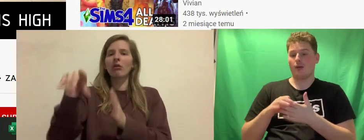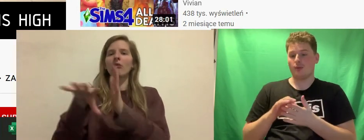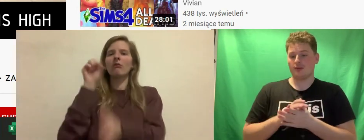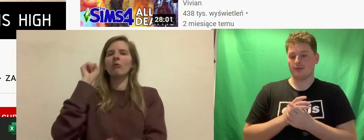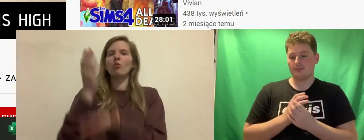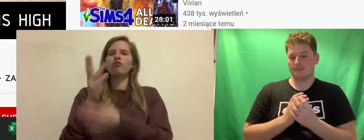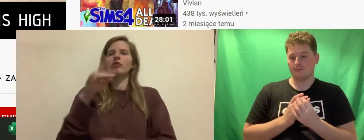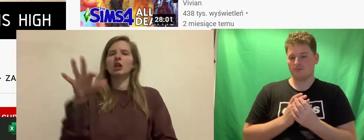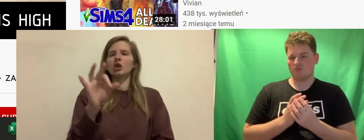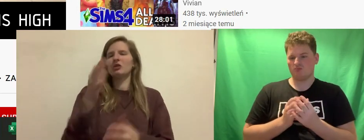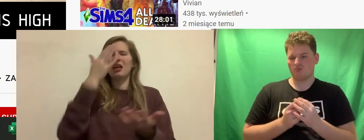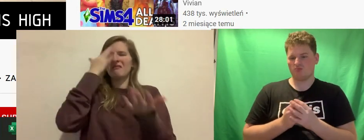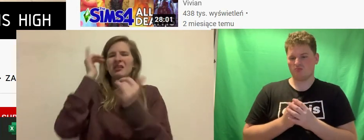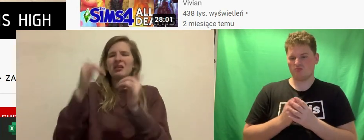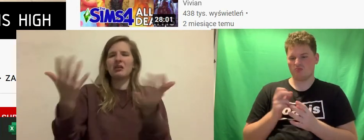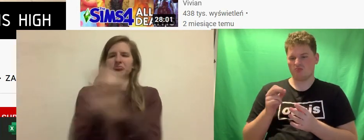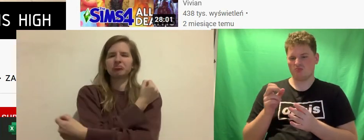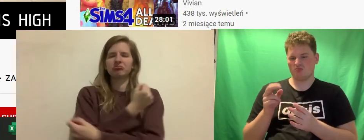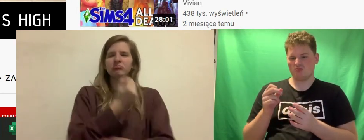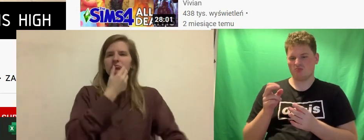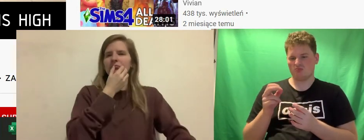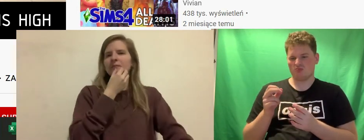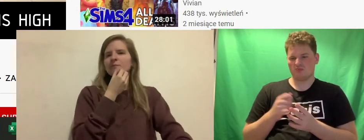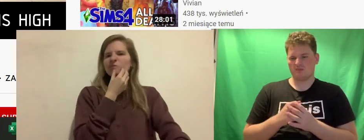K; probably someone put a mod for the barrel and wanted to destroy someone else's games and managed to ...